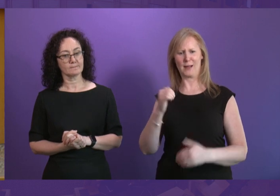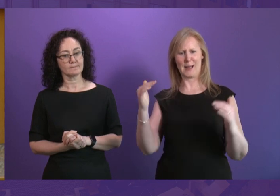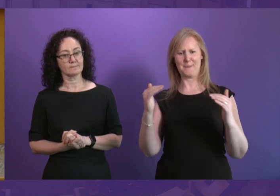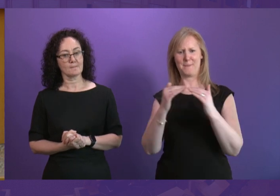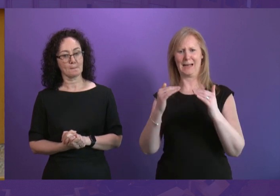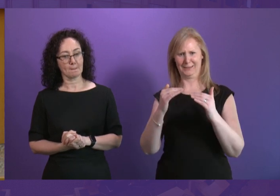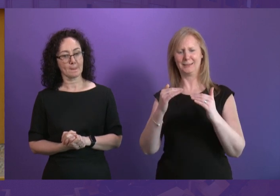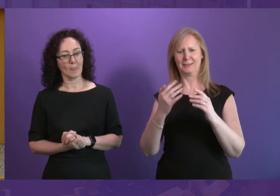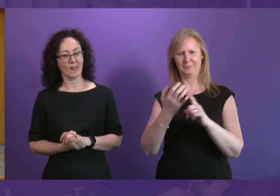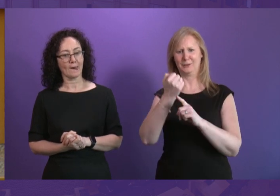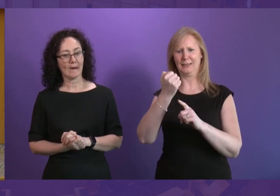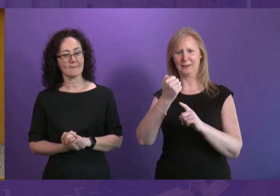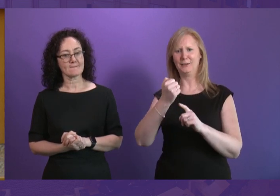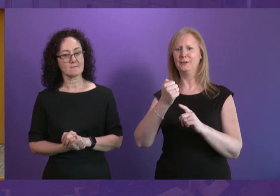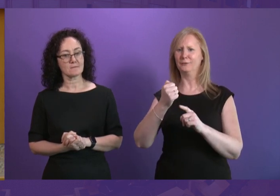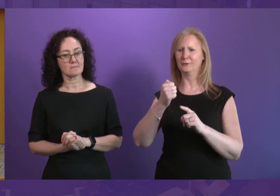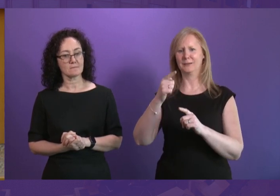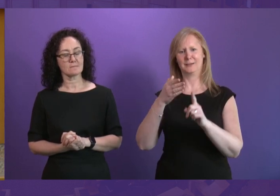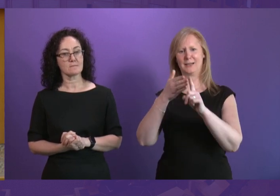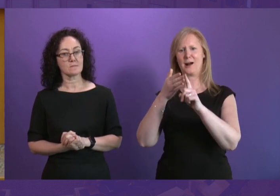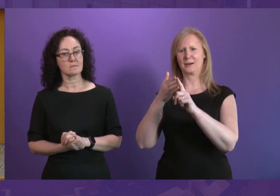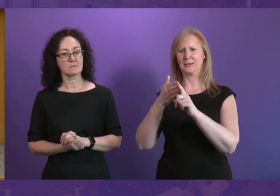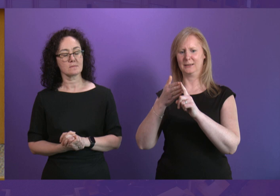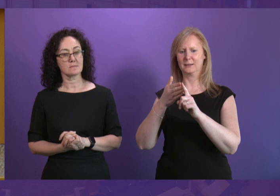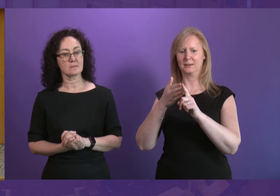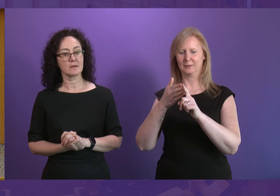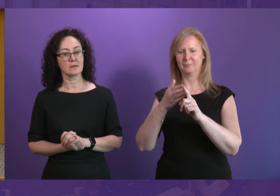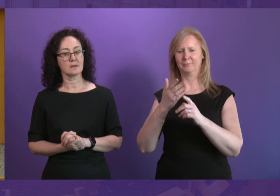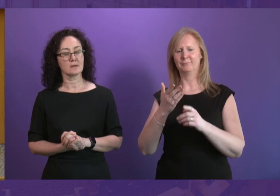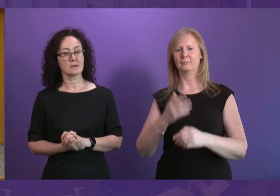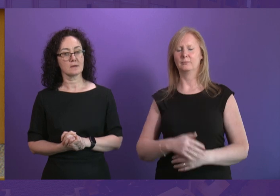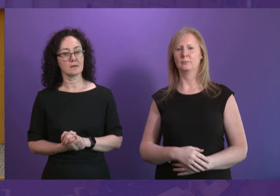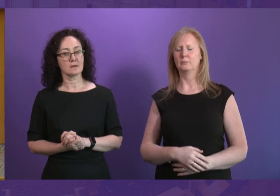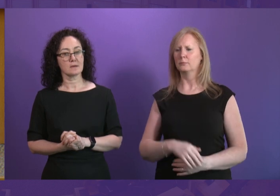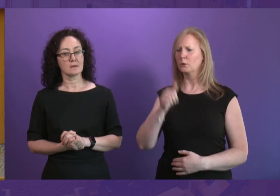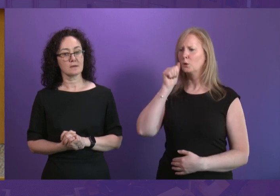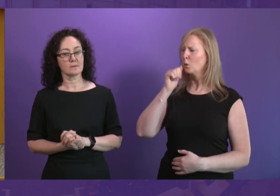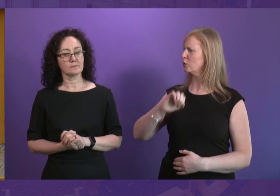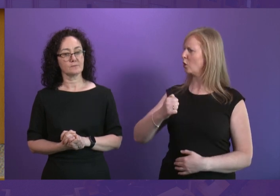targets, thus avoiding triggering an event of default. We know that ScotRail is unlikely